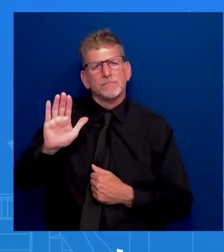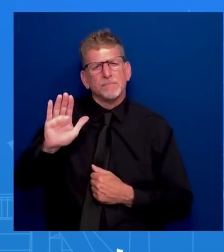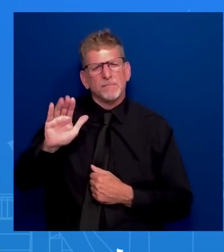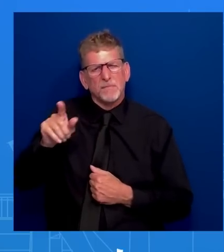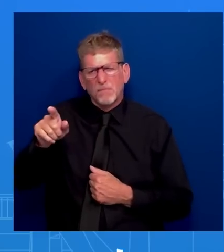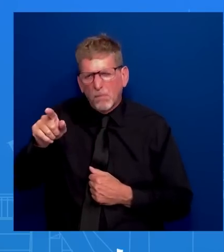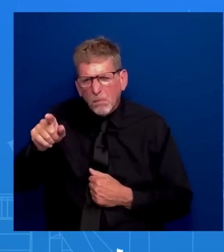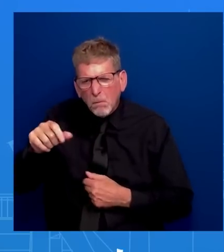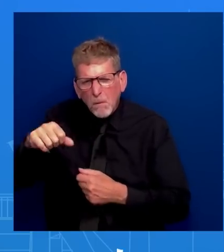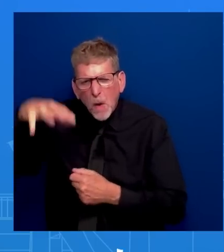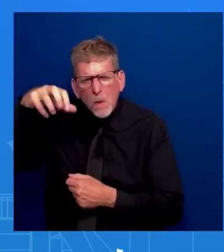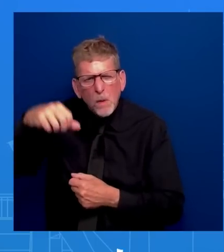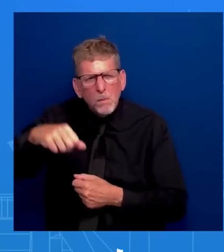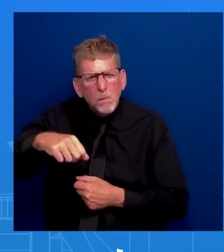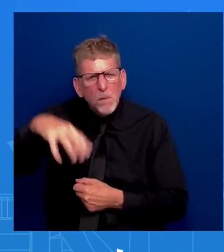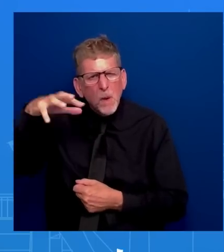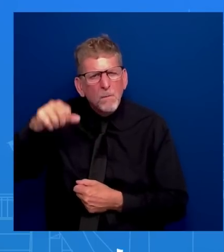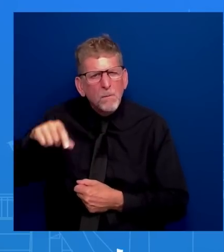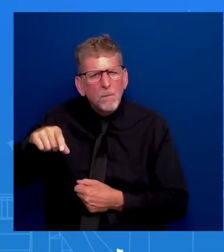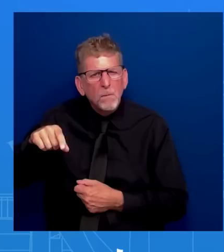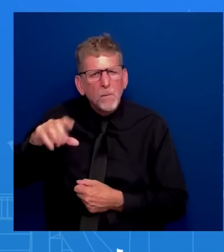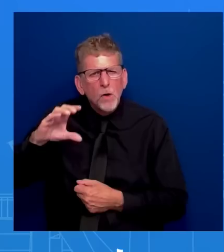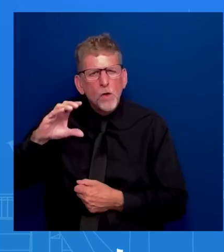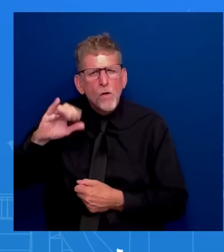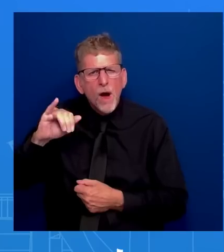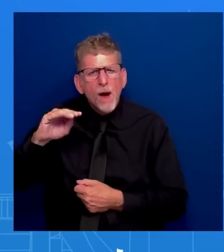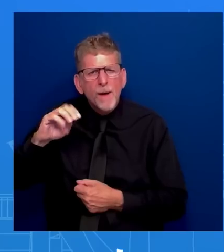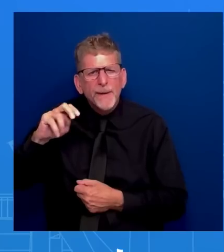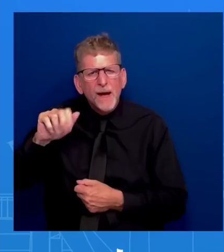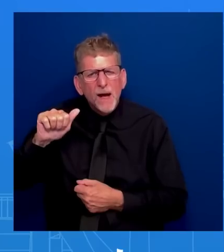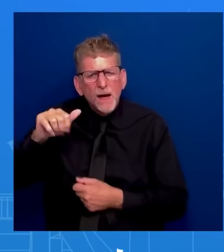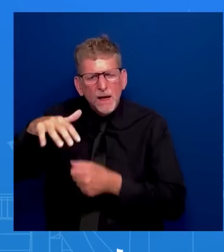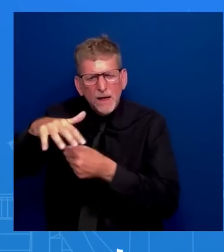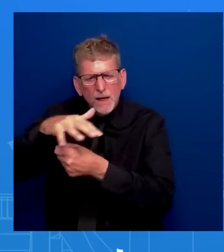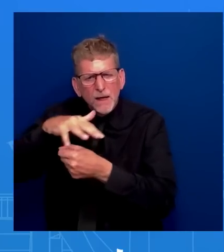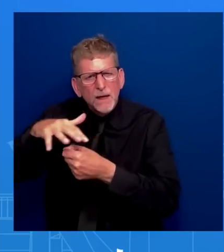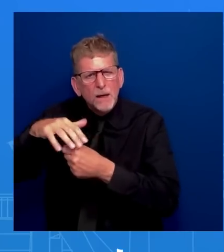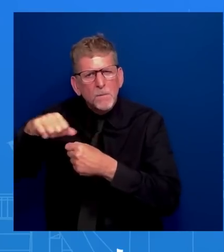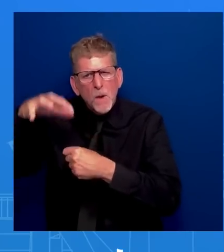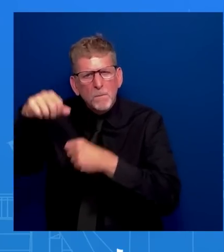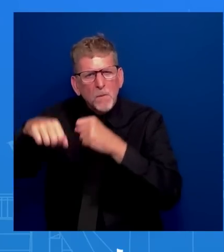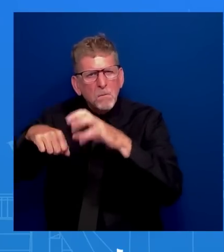when they use U.S.-provided weapons. Ms. Jean-Pierre: So we are supportive of Ukraine's efforts, as you know,